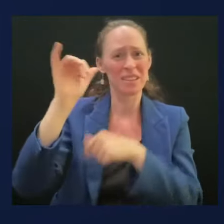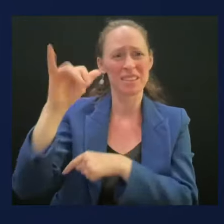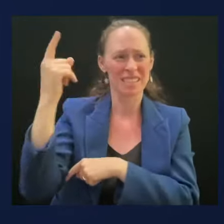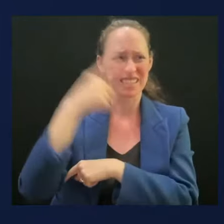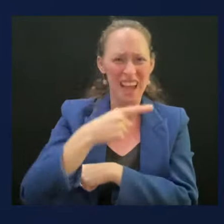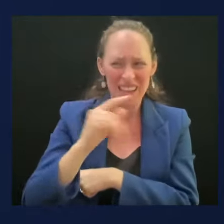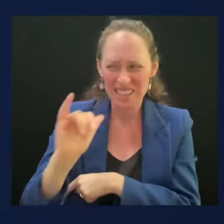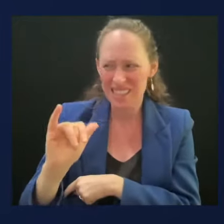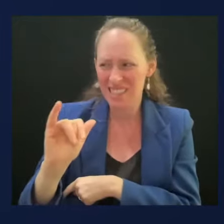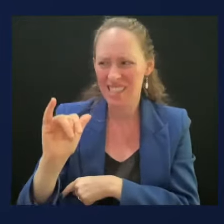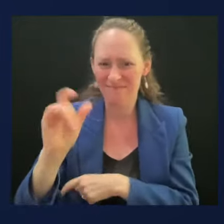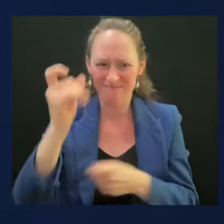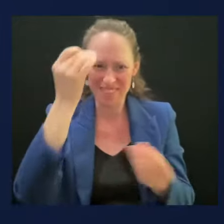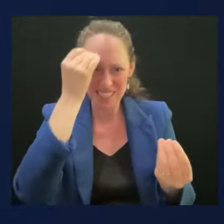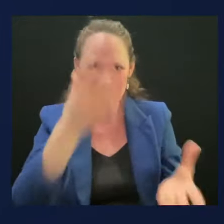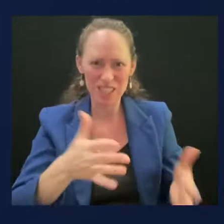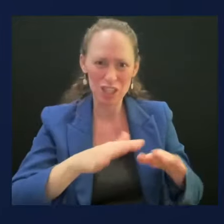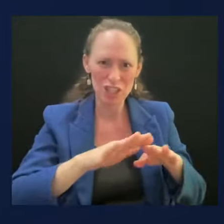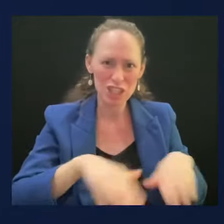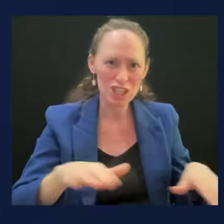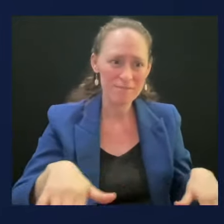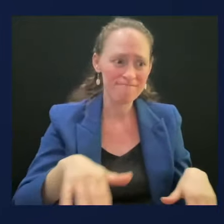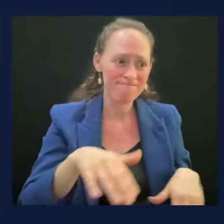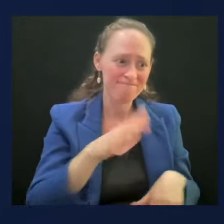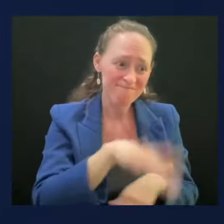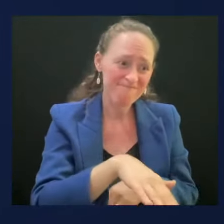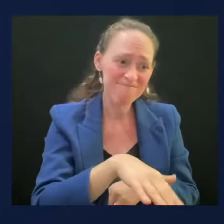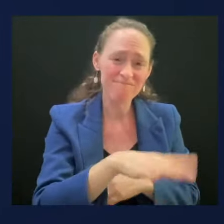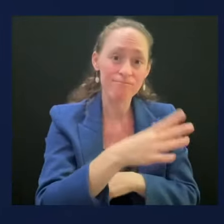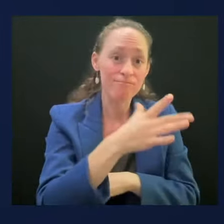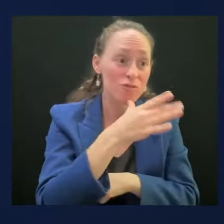The hurt is still real. It's still raw.